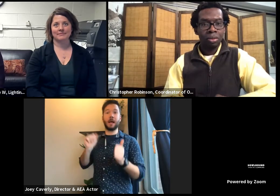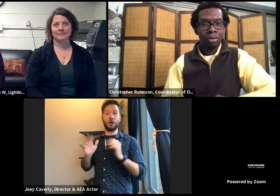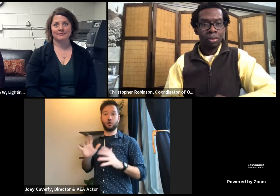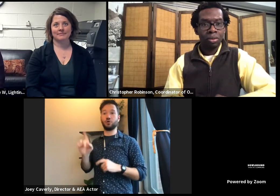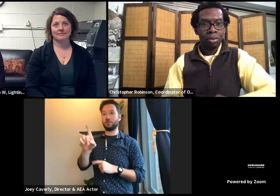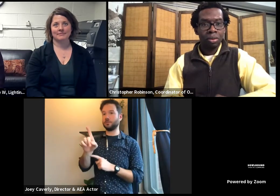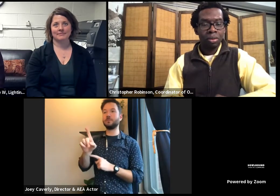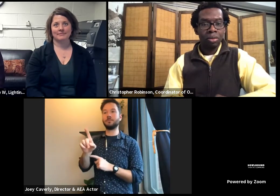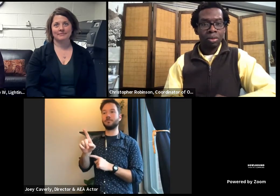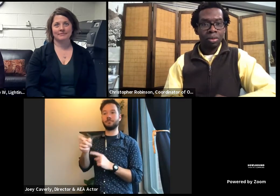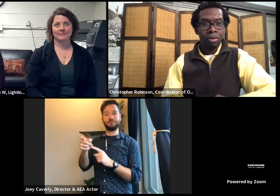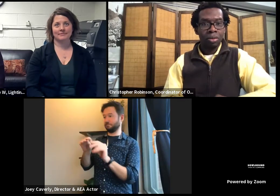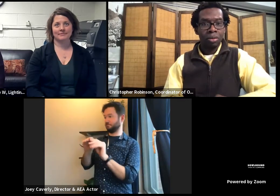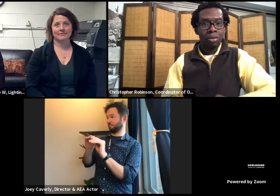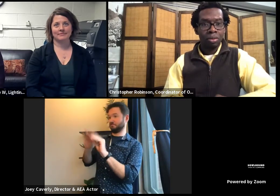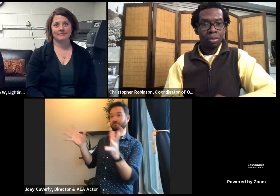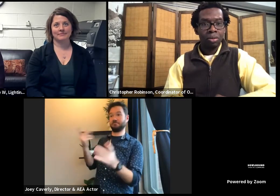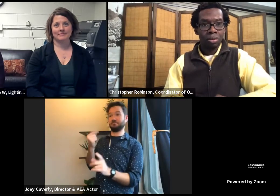and deaf artists, deaf actors,